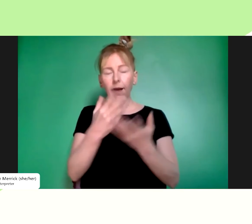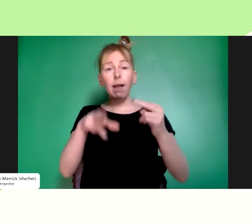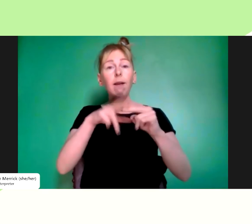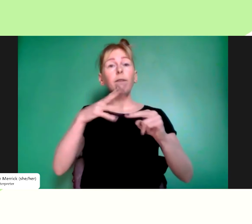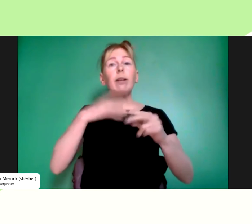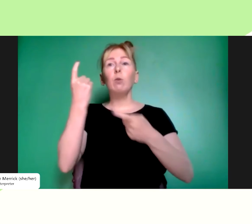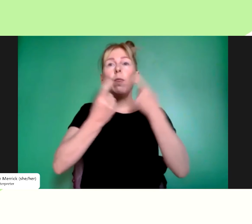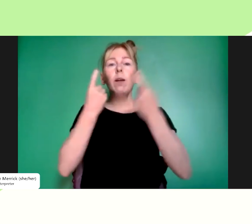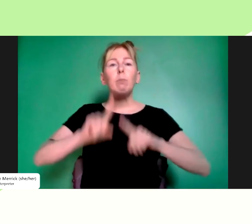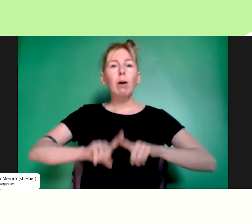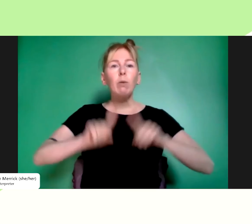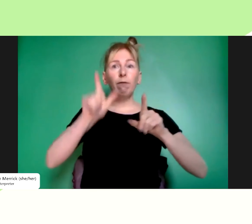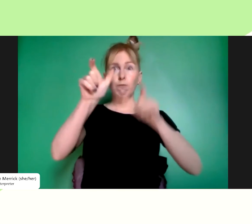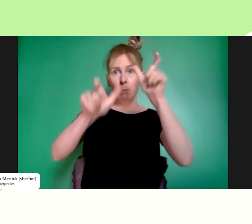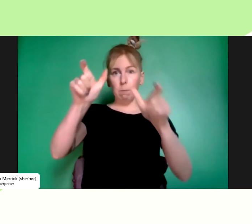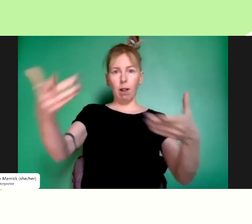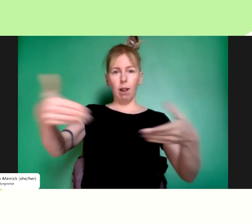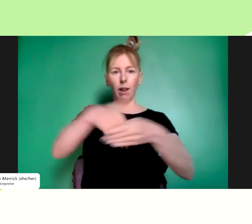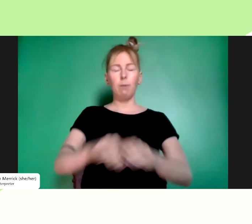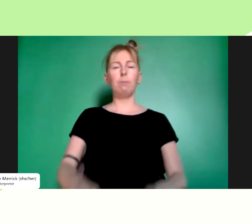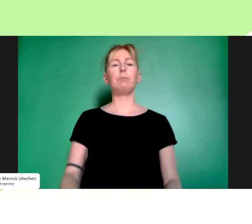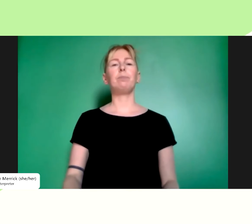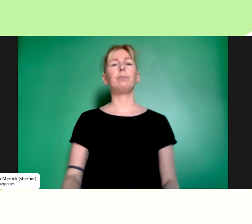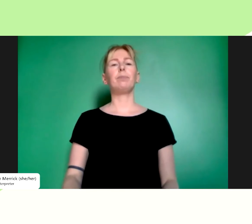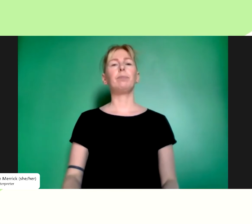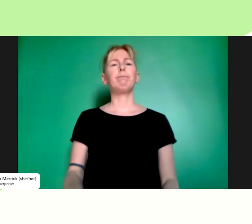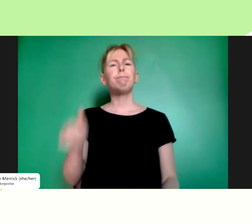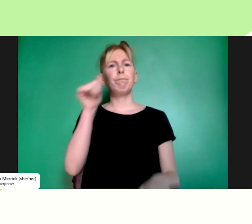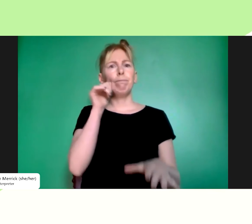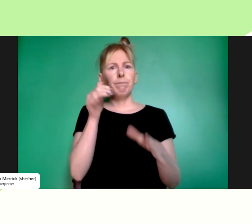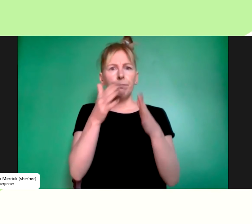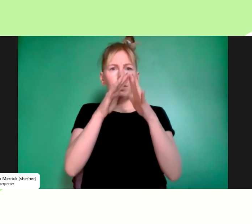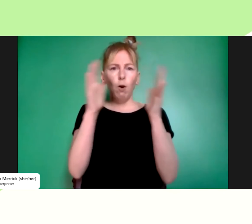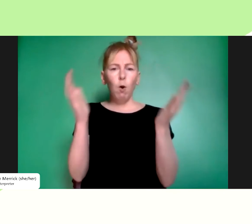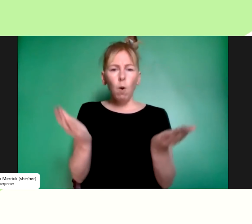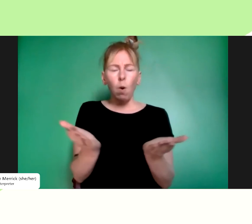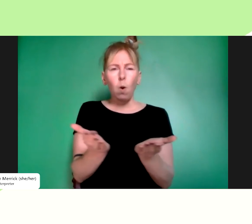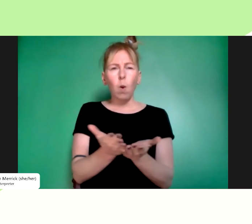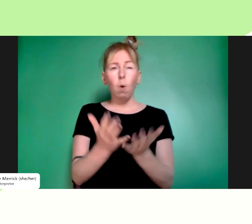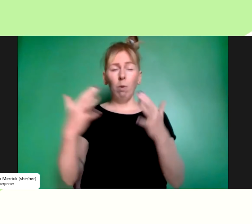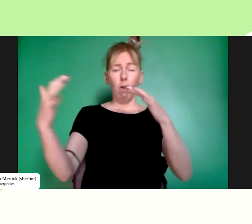Of course, global conflicts are very much at the forefront of our minds at present.